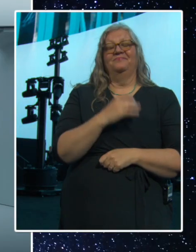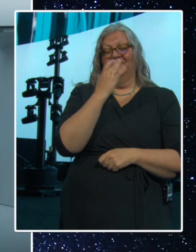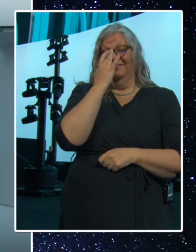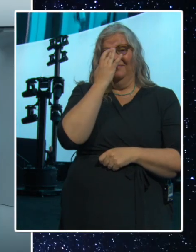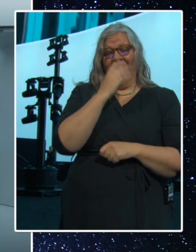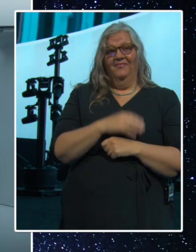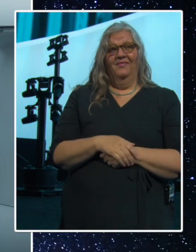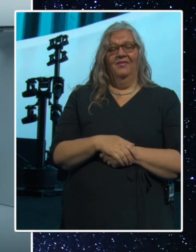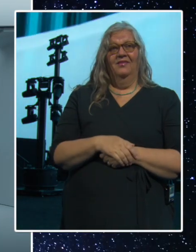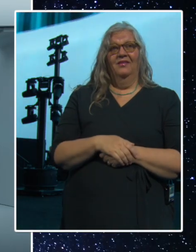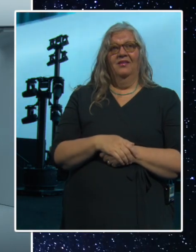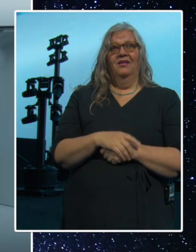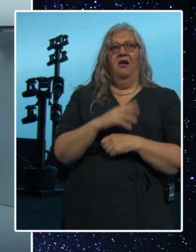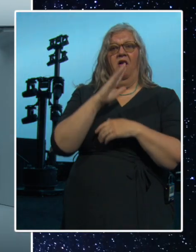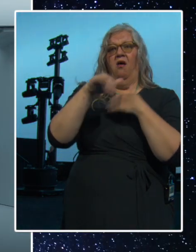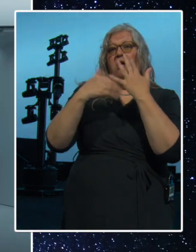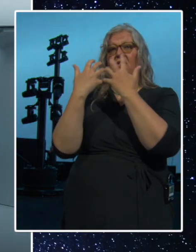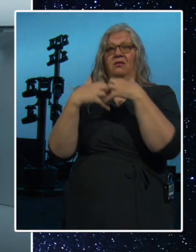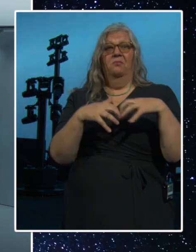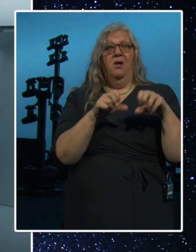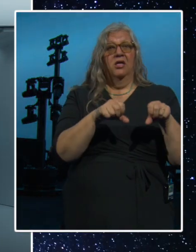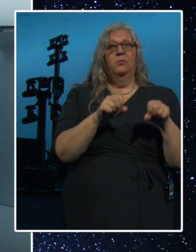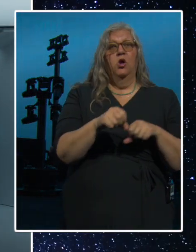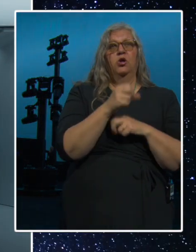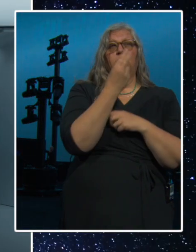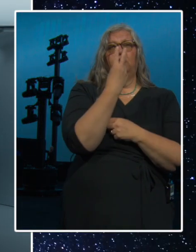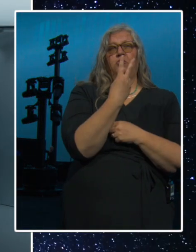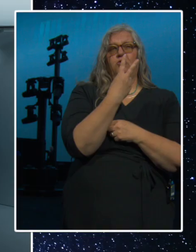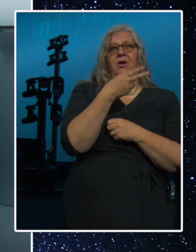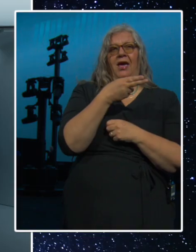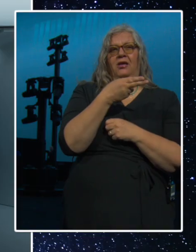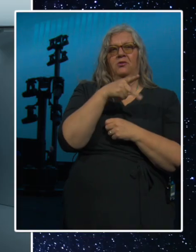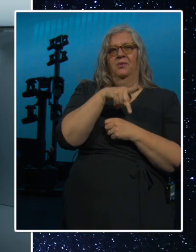Making it all possible are two HPE powered data centers.